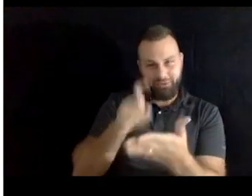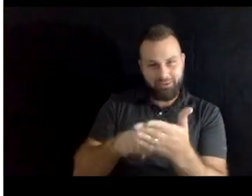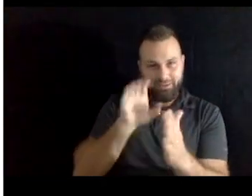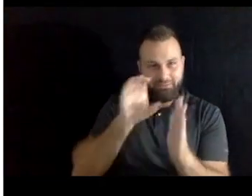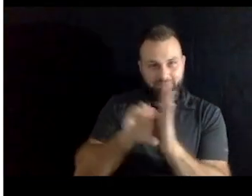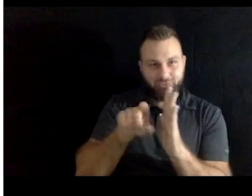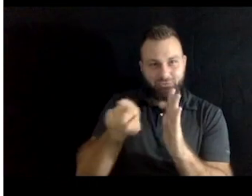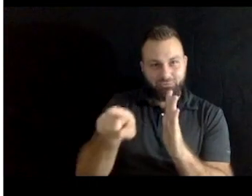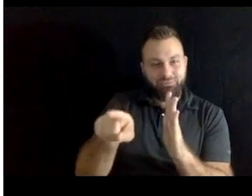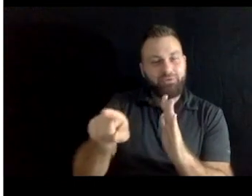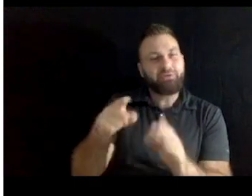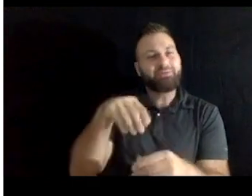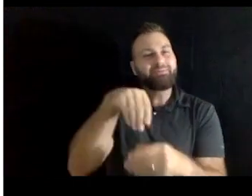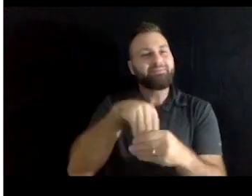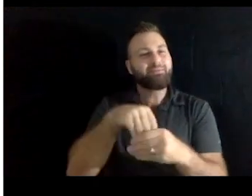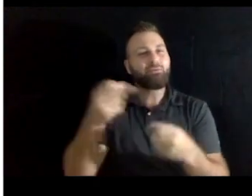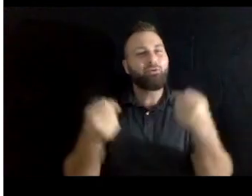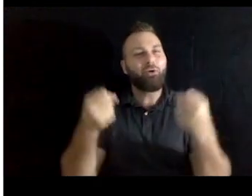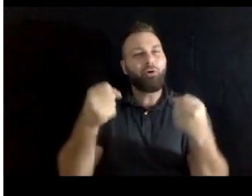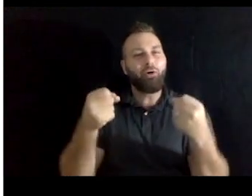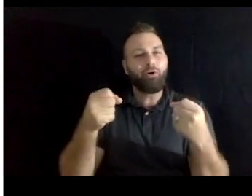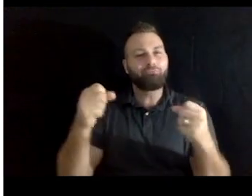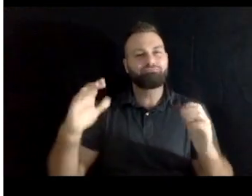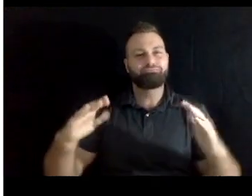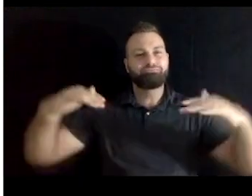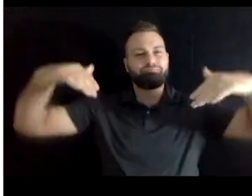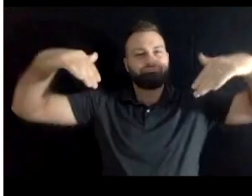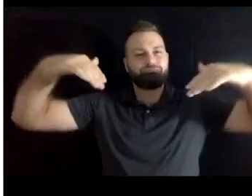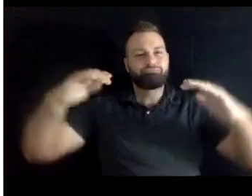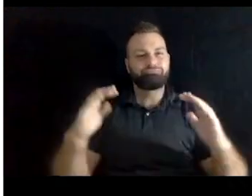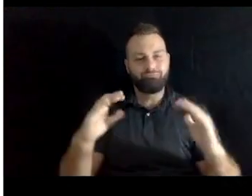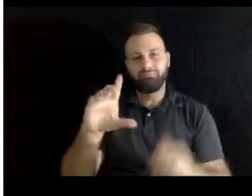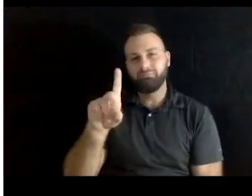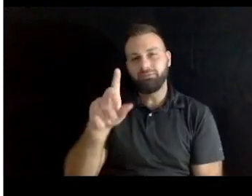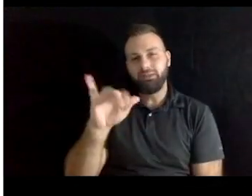Machine and on the center console are the time circuits which lists three dates.